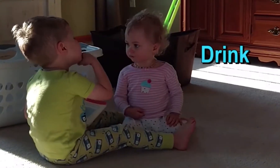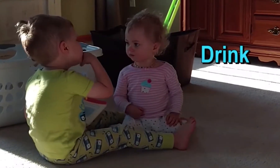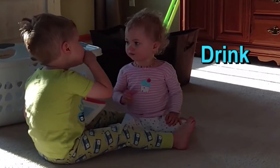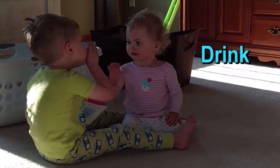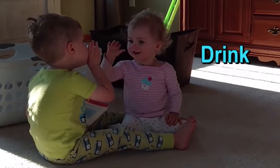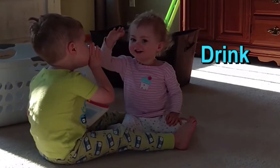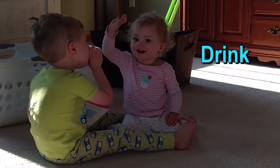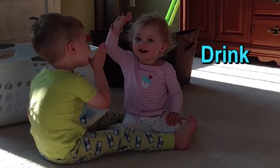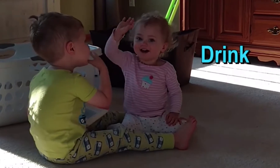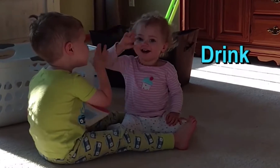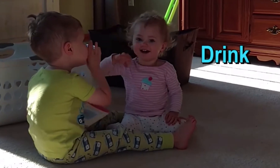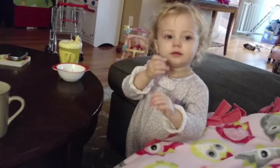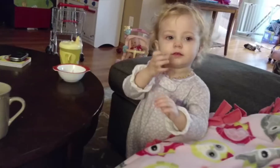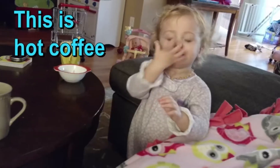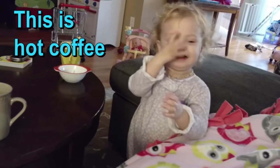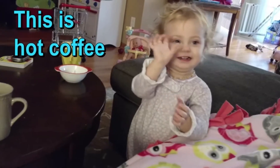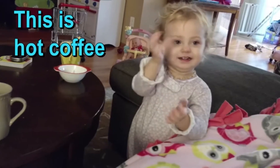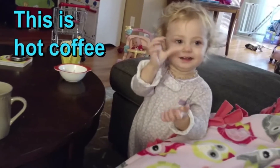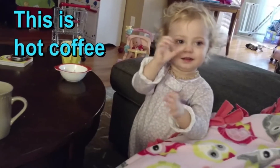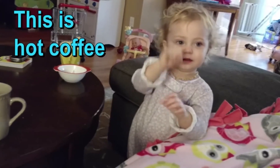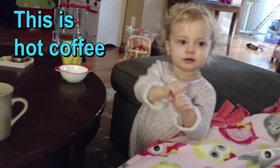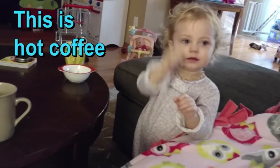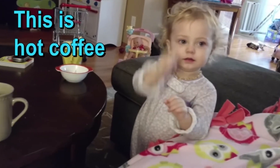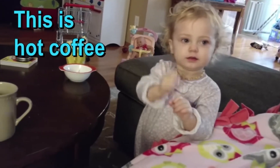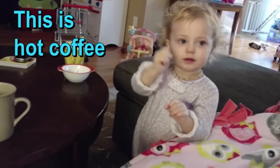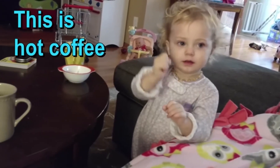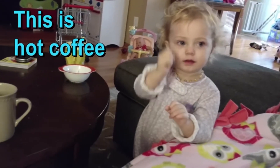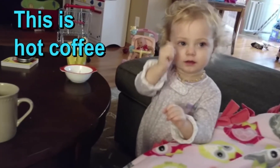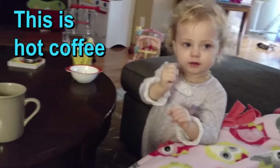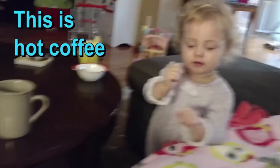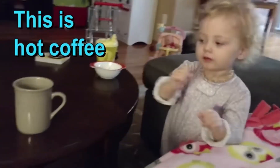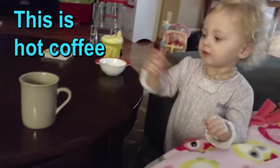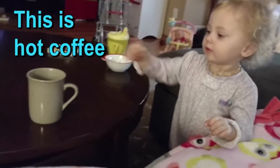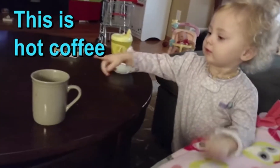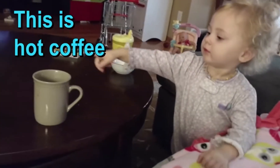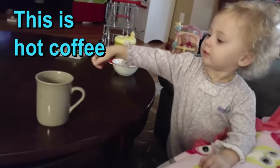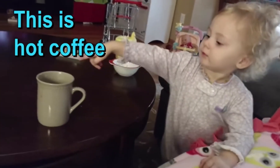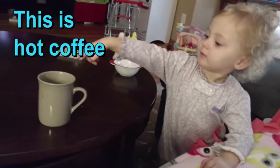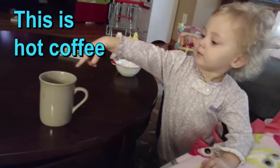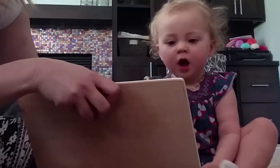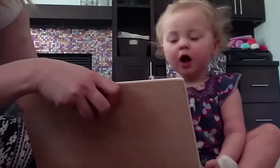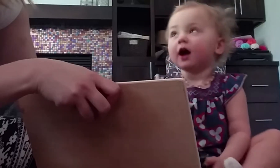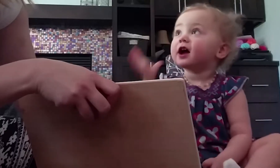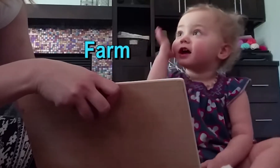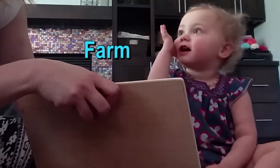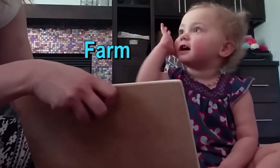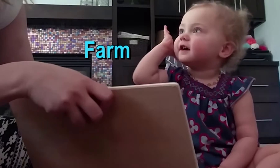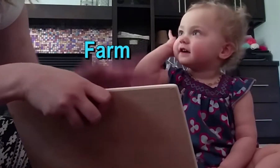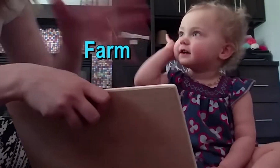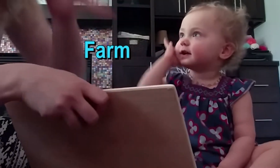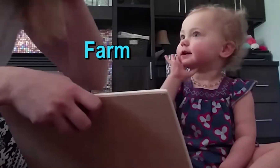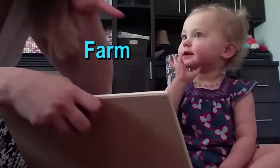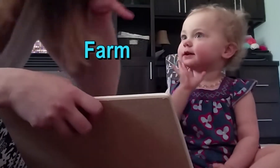Drink This is hot coffee. Farm